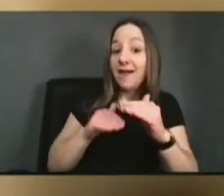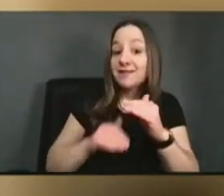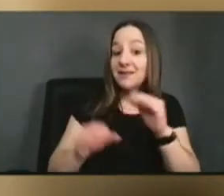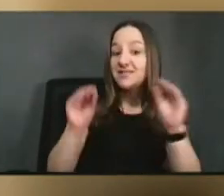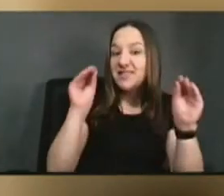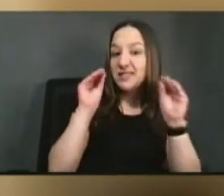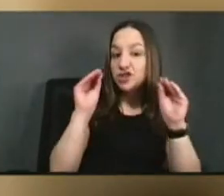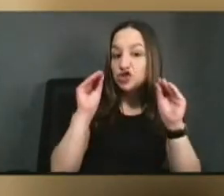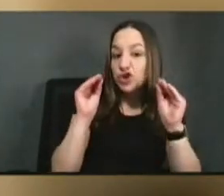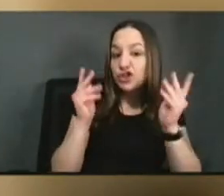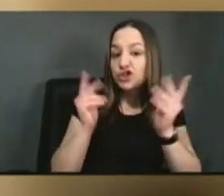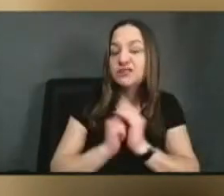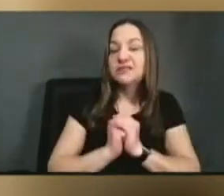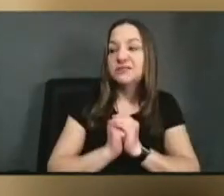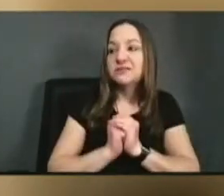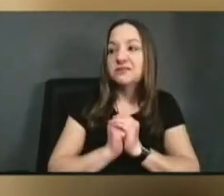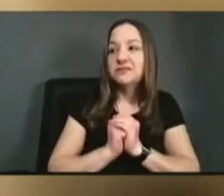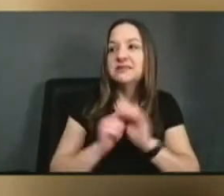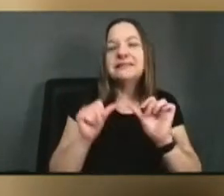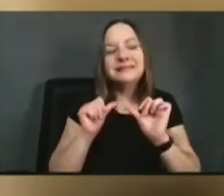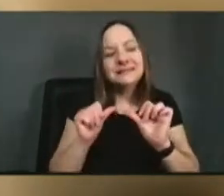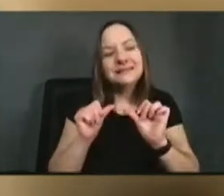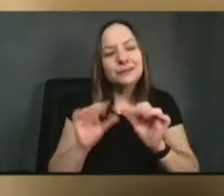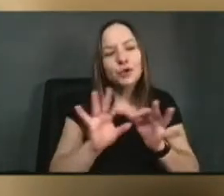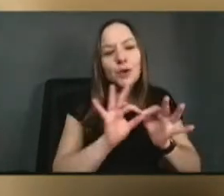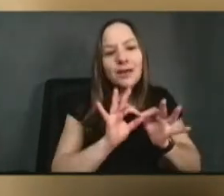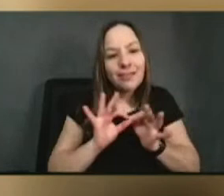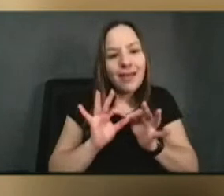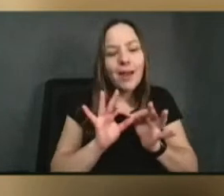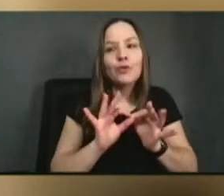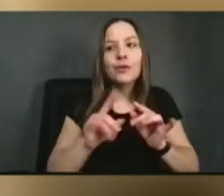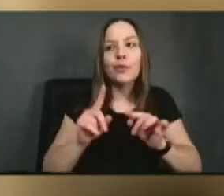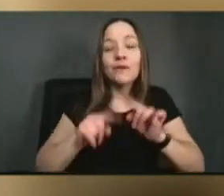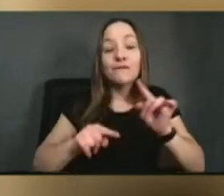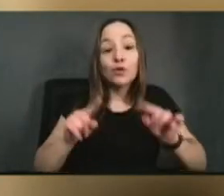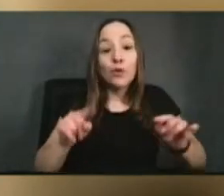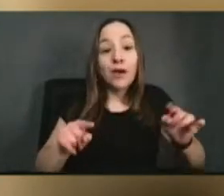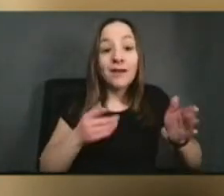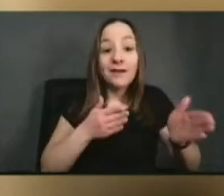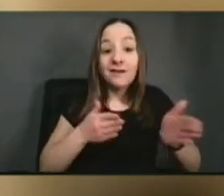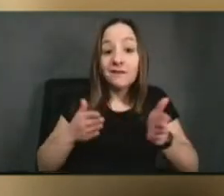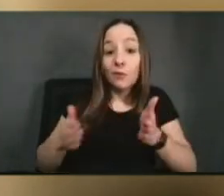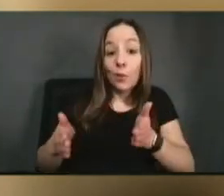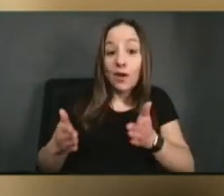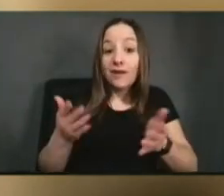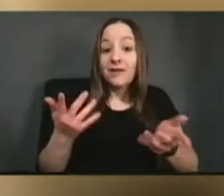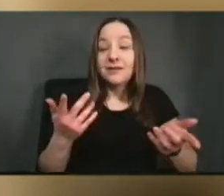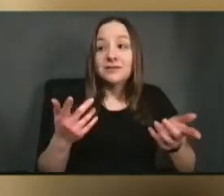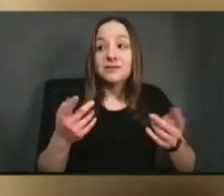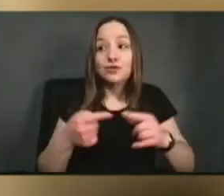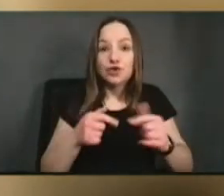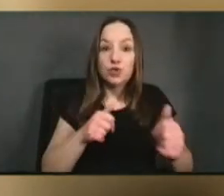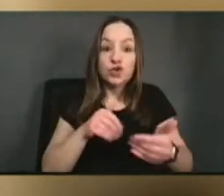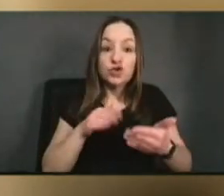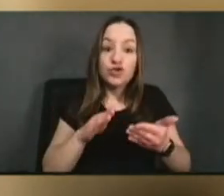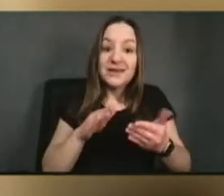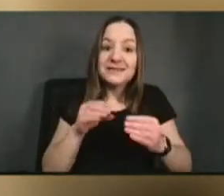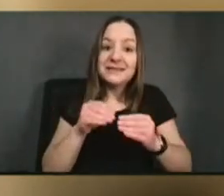being able to still access the instructional process Um, just continuing to collaborate